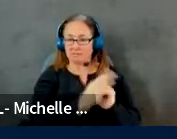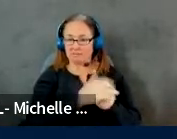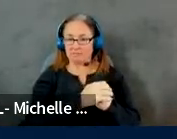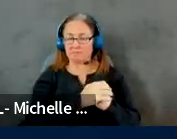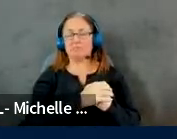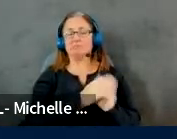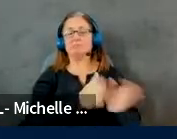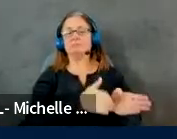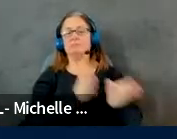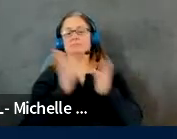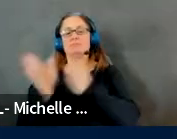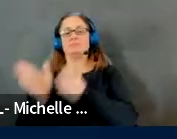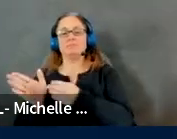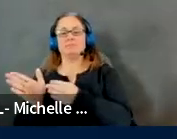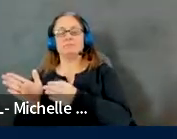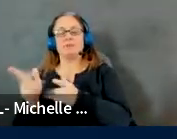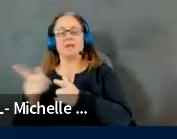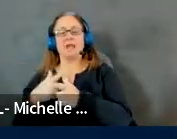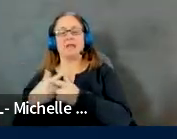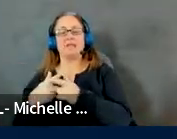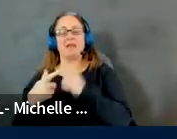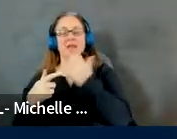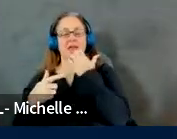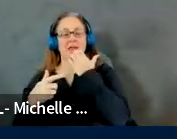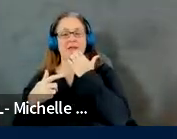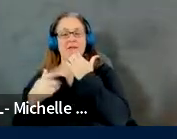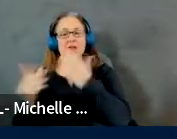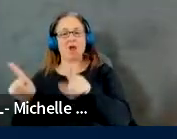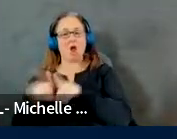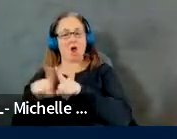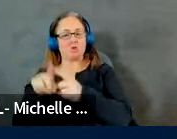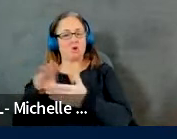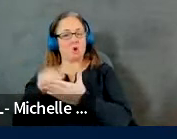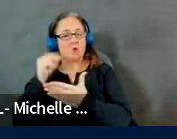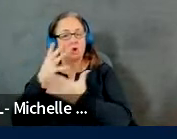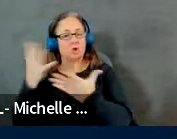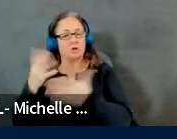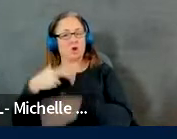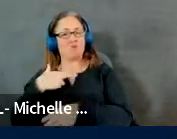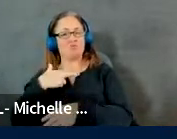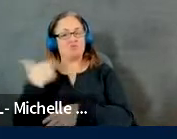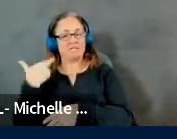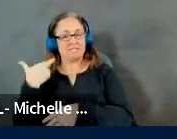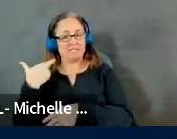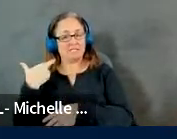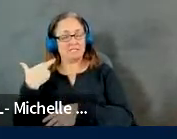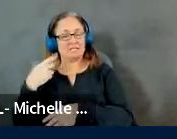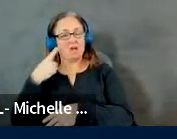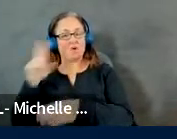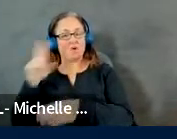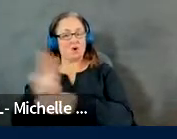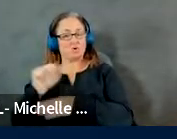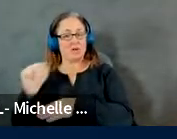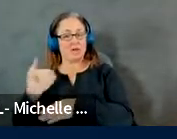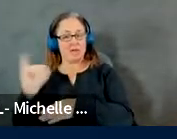And then I will be going through what we also learned about the risk for the uses of AI and